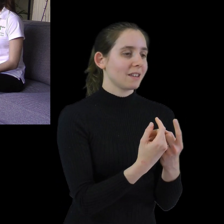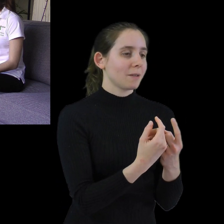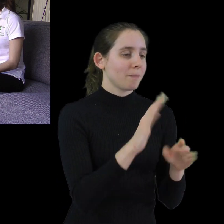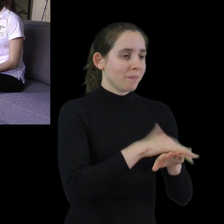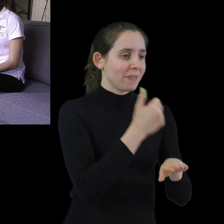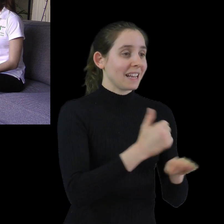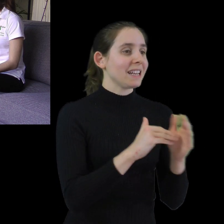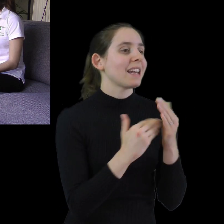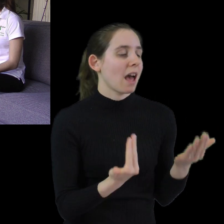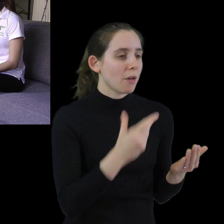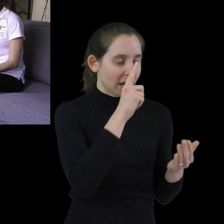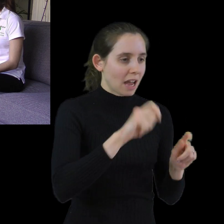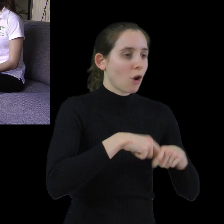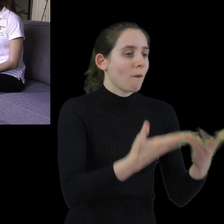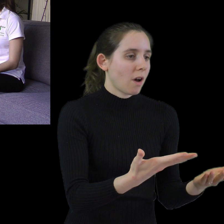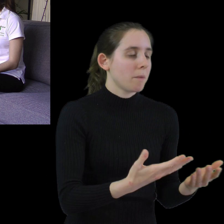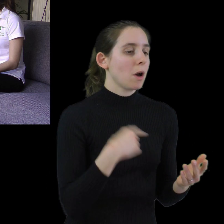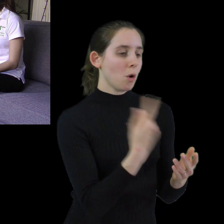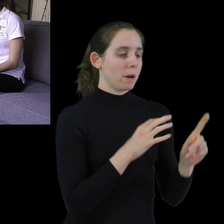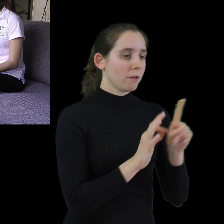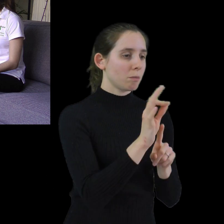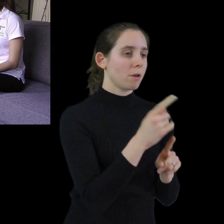that we can offer. We upgraded our